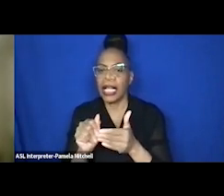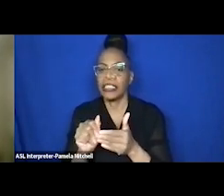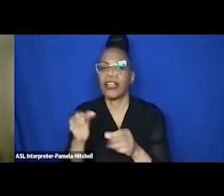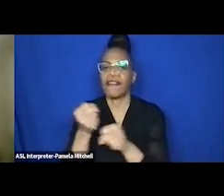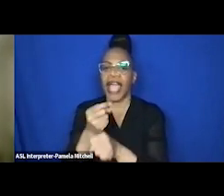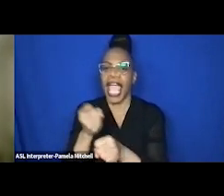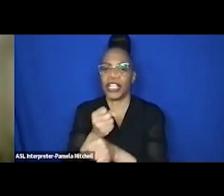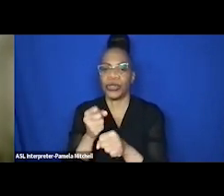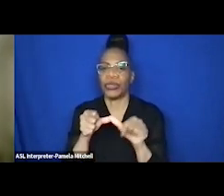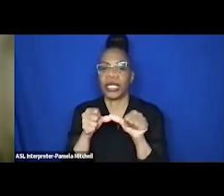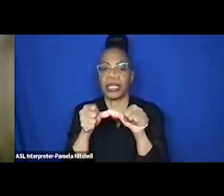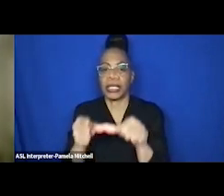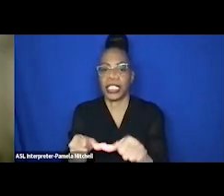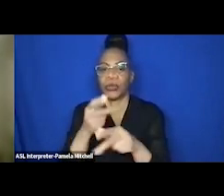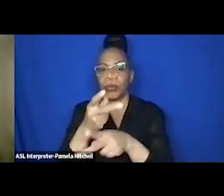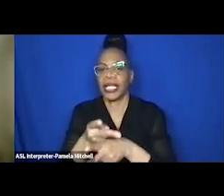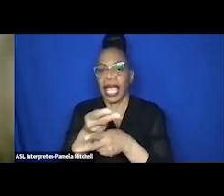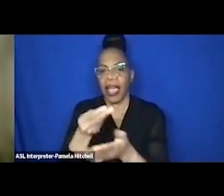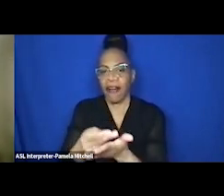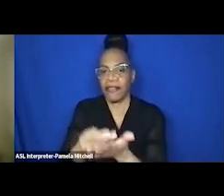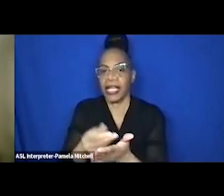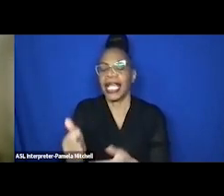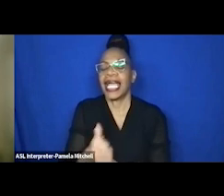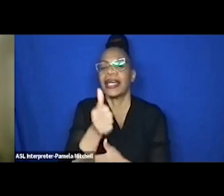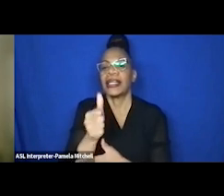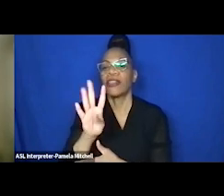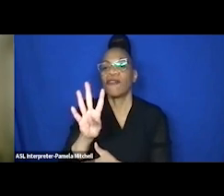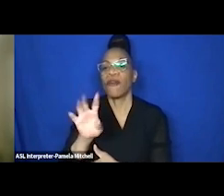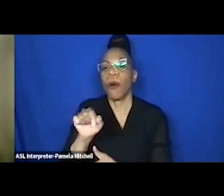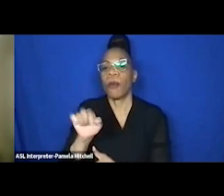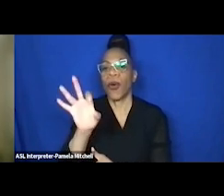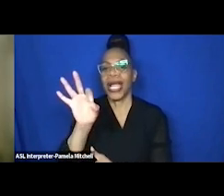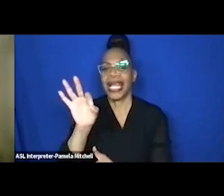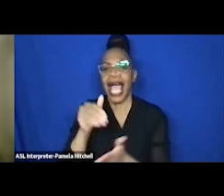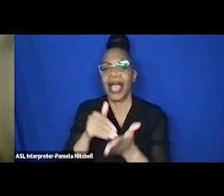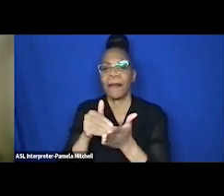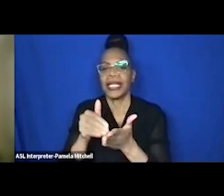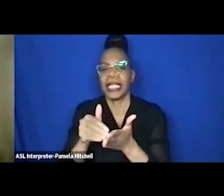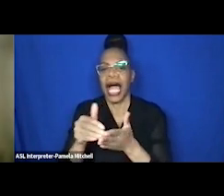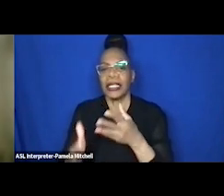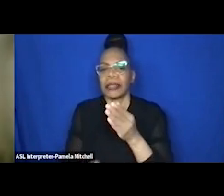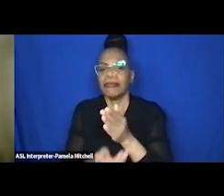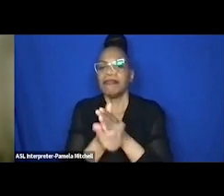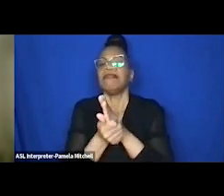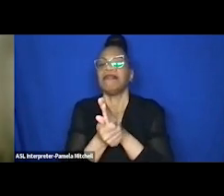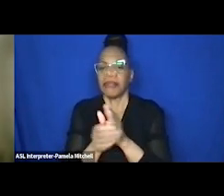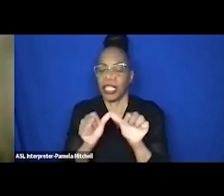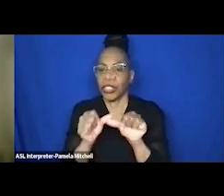and then another $4.9 million in supplemental continuum of care funding. And this doesn't, of course, include other funding sources